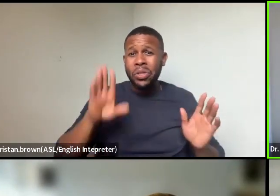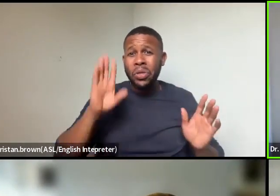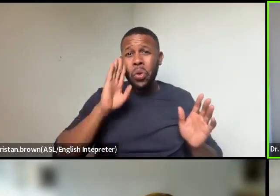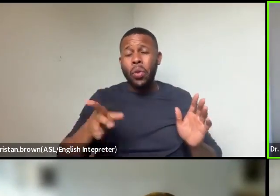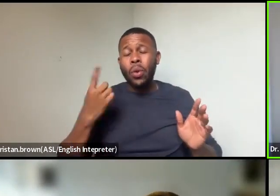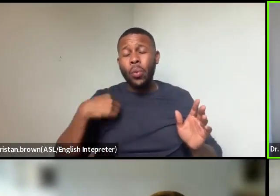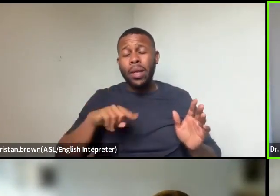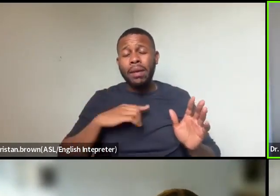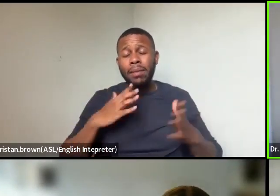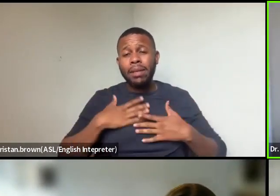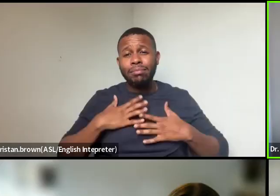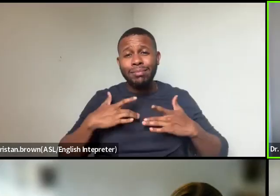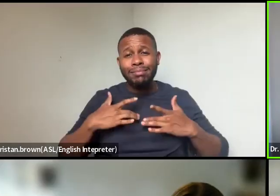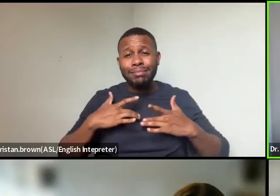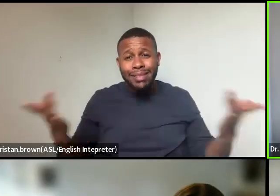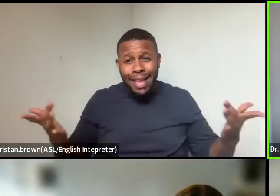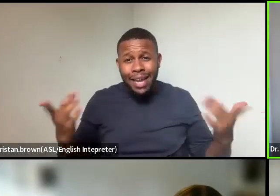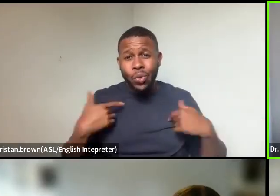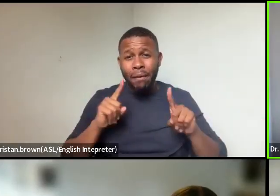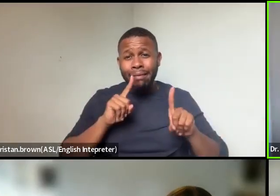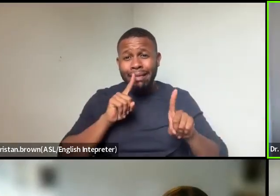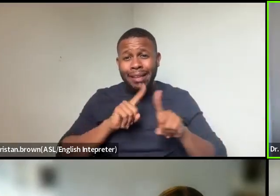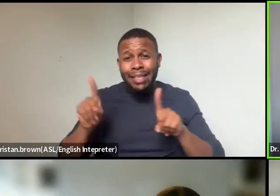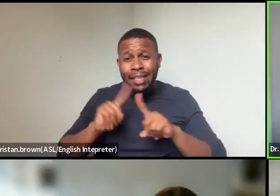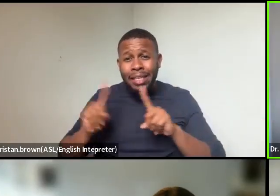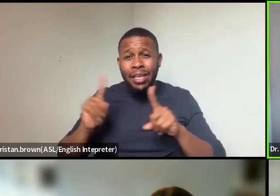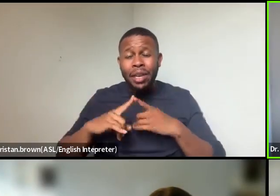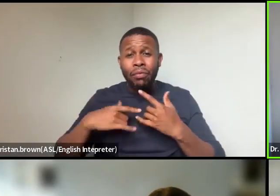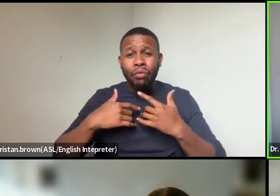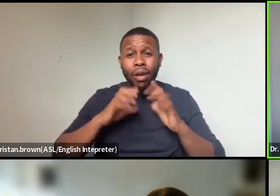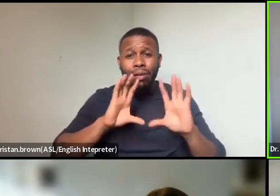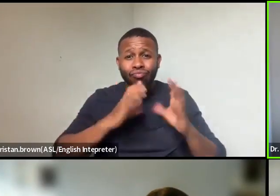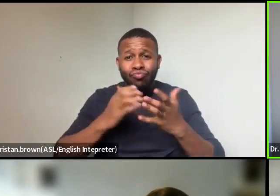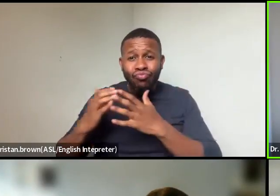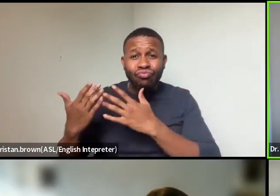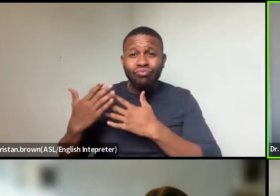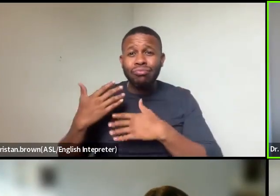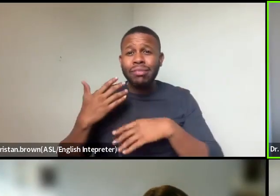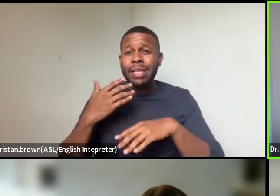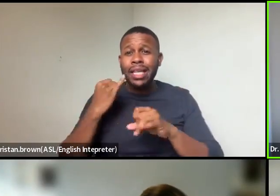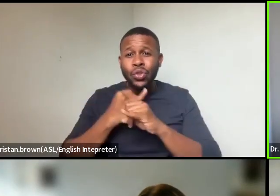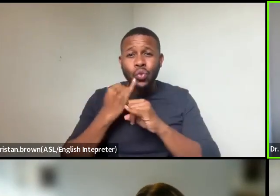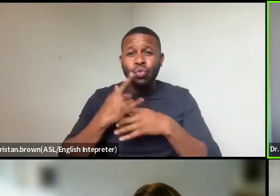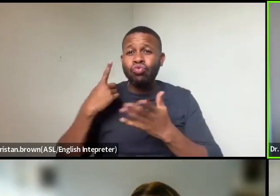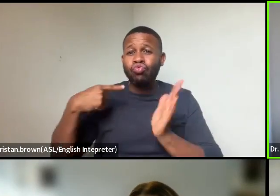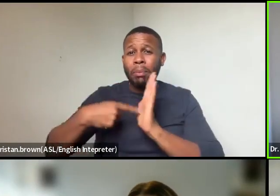attorney Jennifer Krajewski will turn their cameras on. I will yield to the Executive